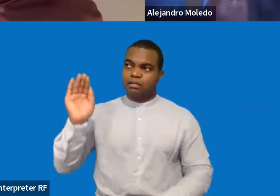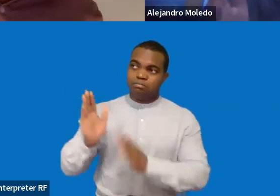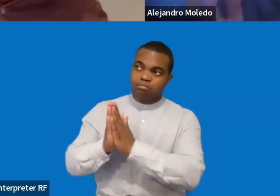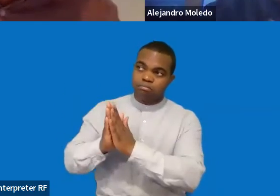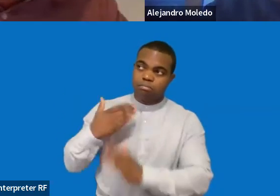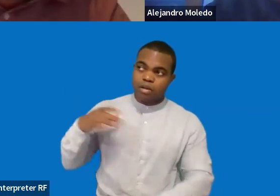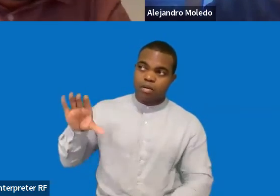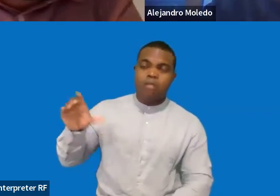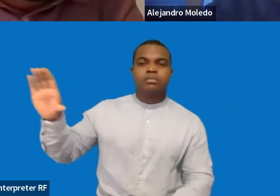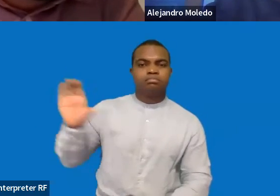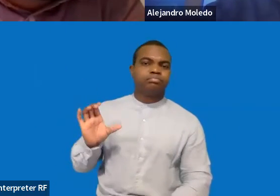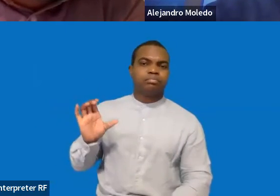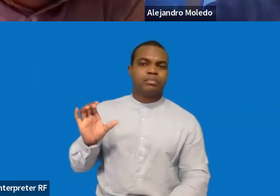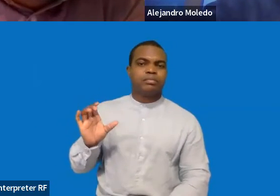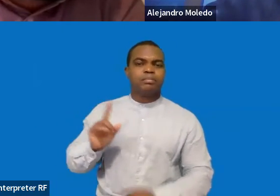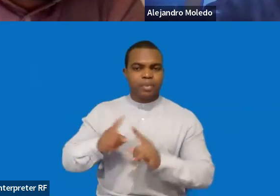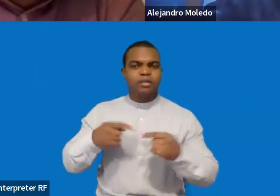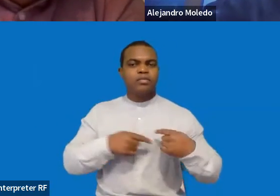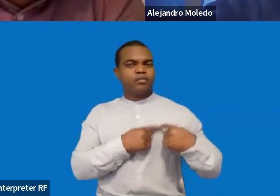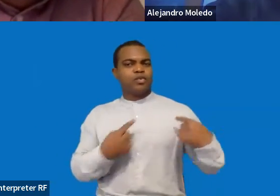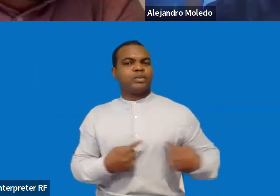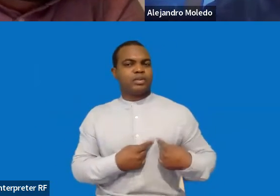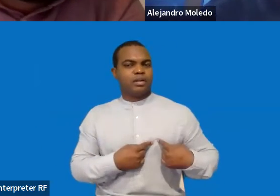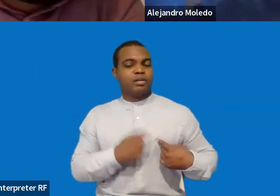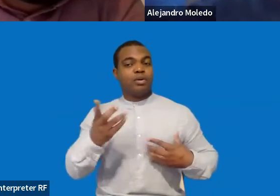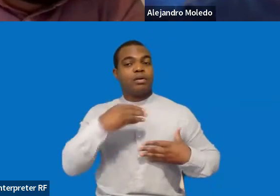but this is basically what we are explaining to policy-makers.